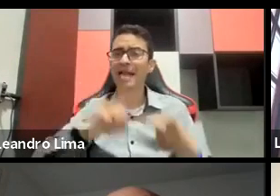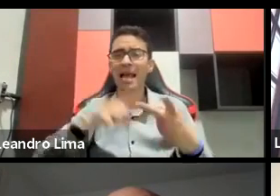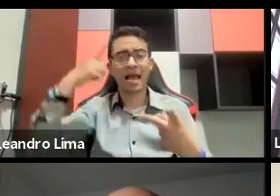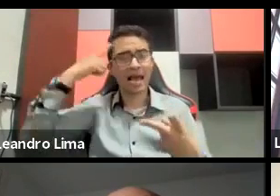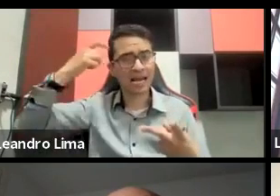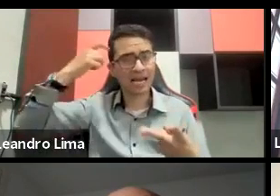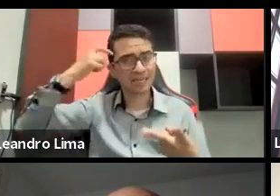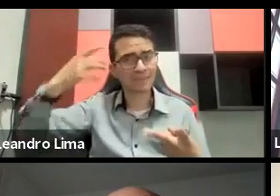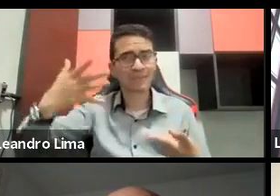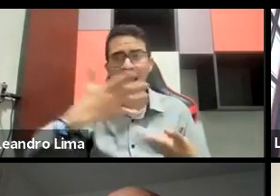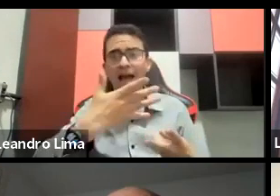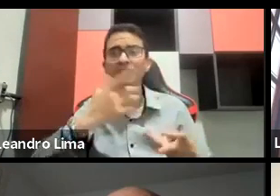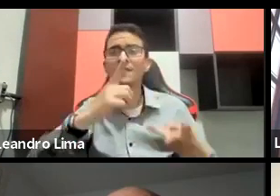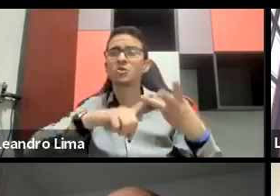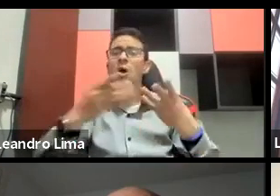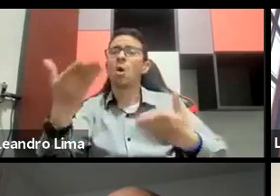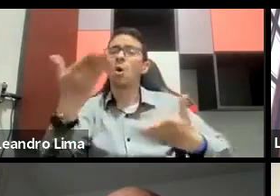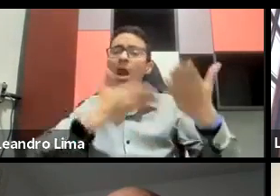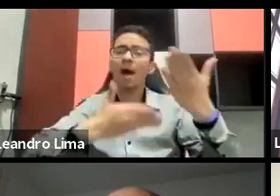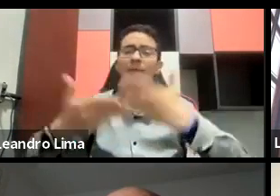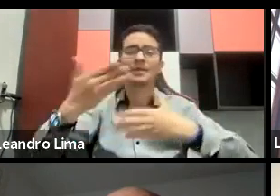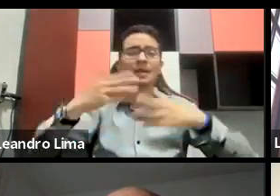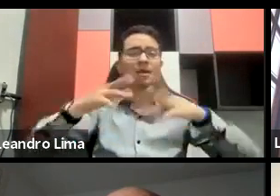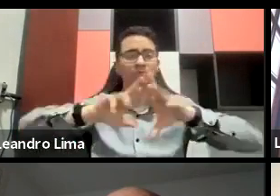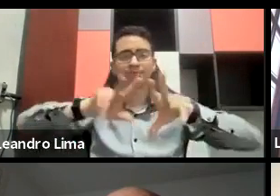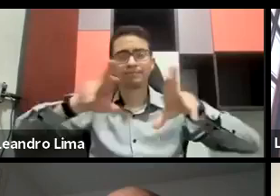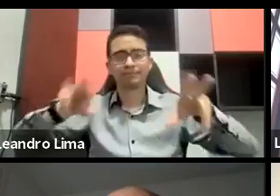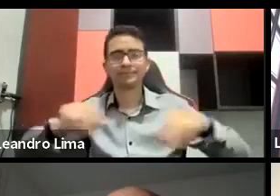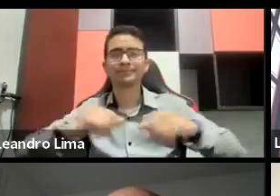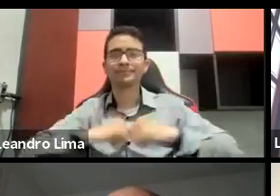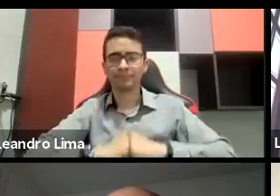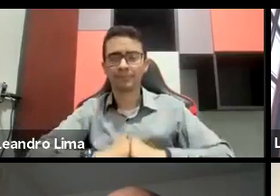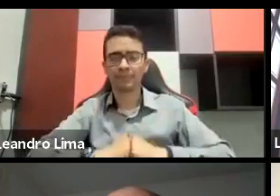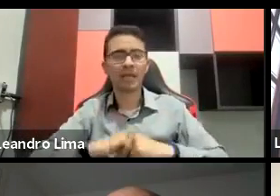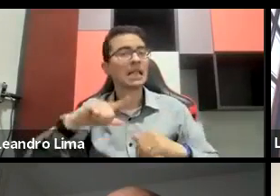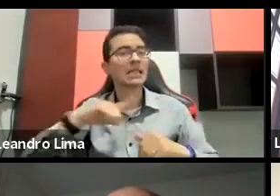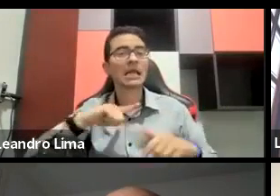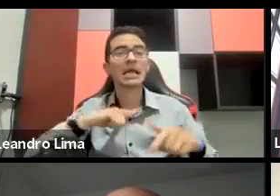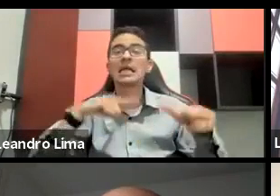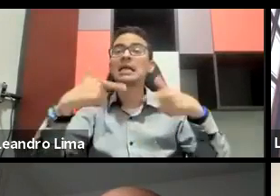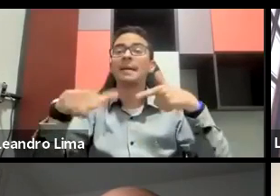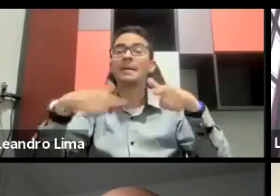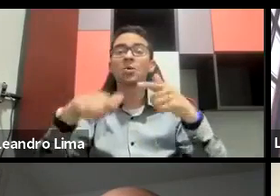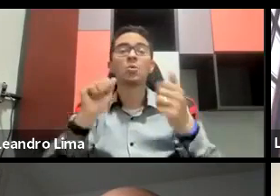collaborative agency, has some work on engineering. the be work on engineering. the be work on engineering. the be project and chat uh on the project and chat uh on the